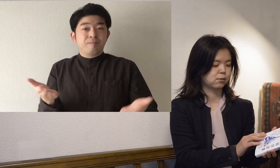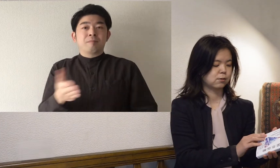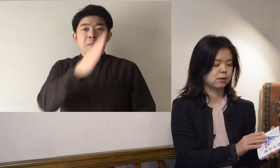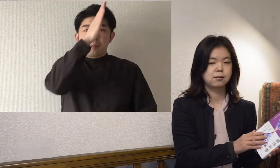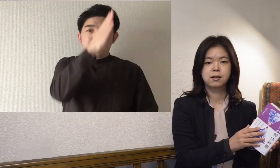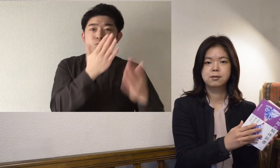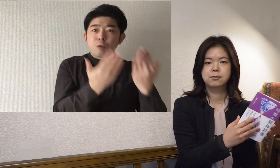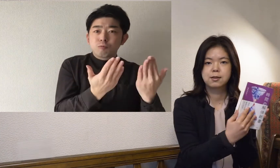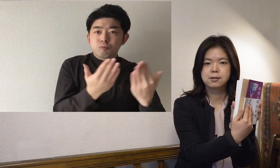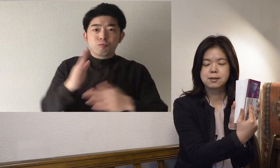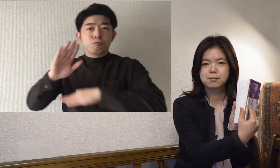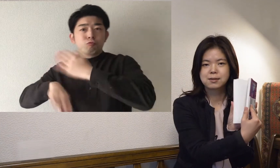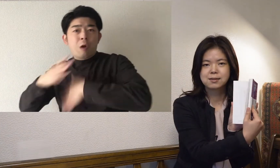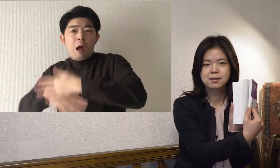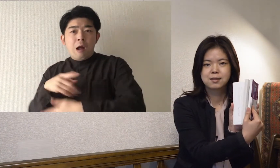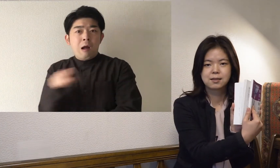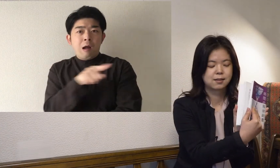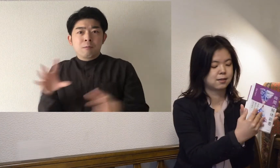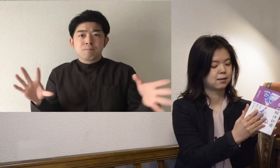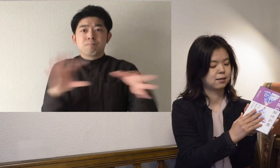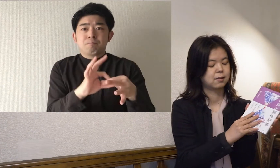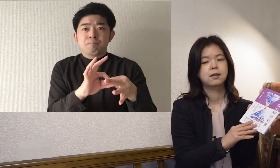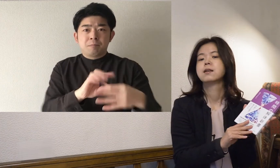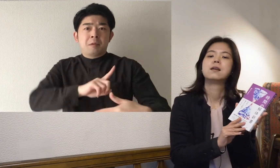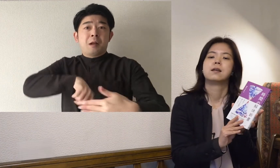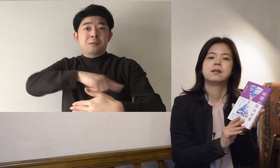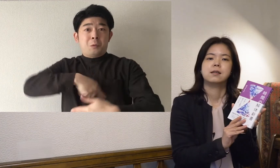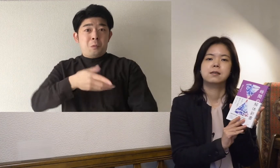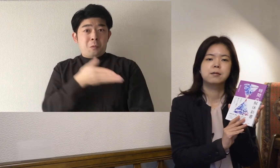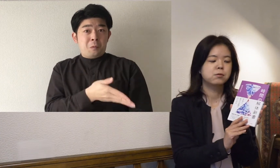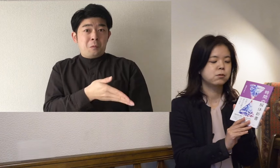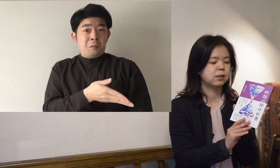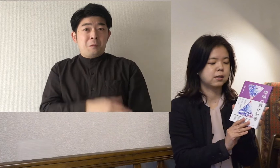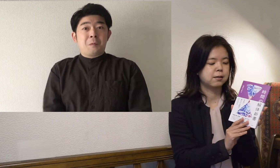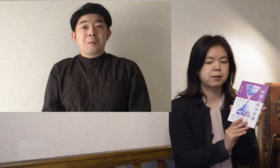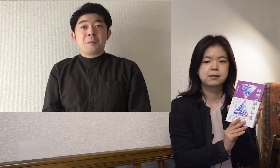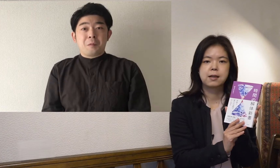connecting sign language and philosophy.